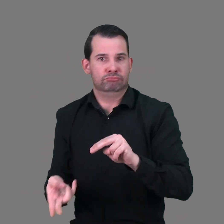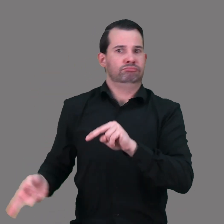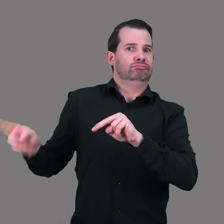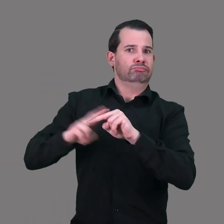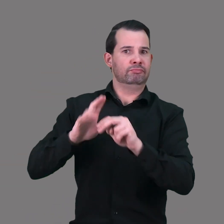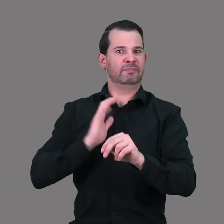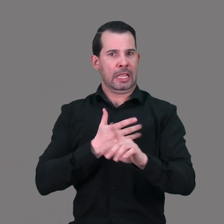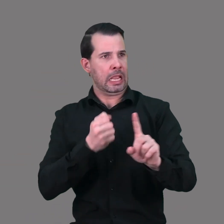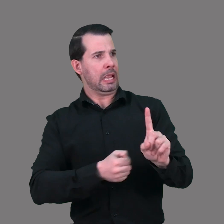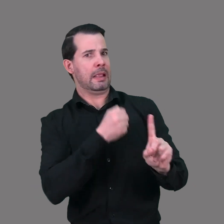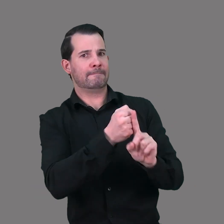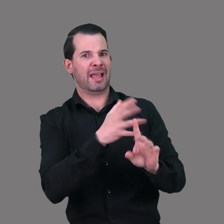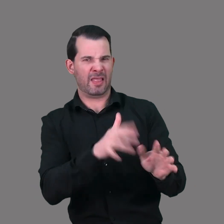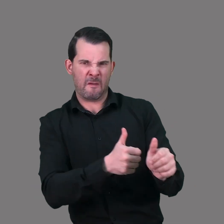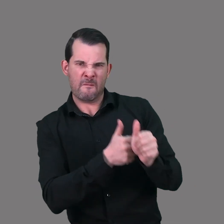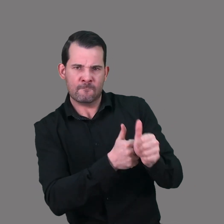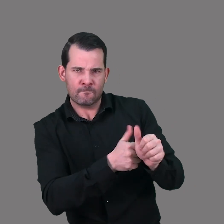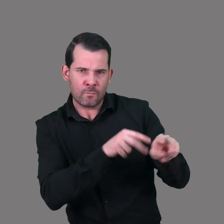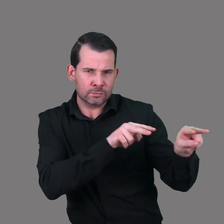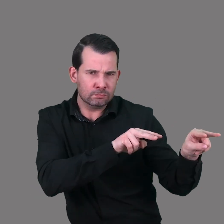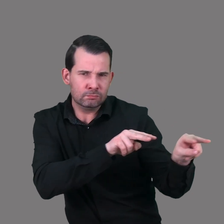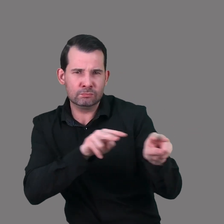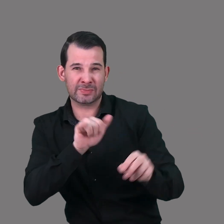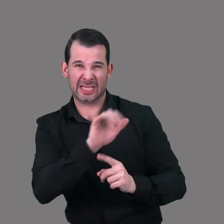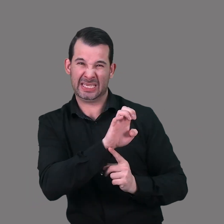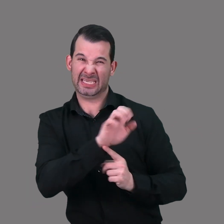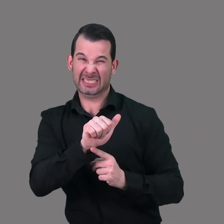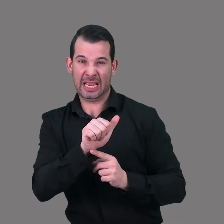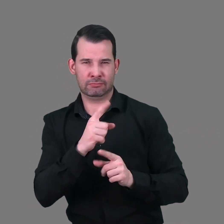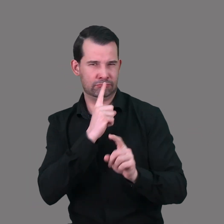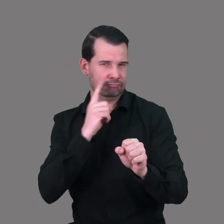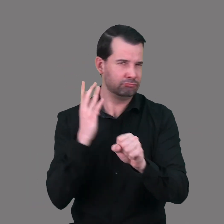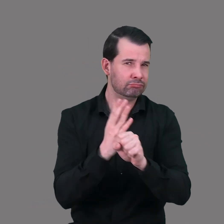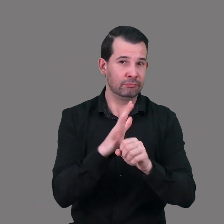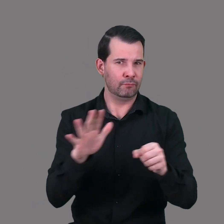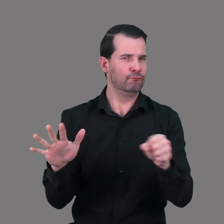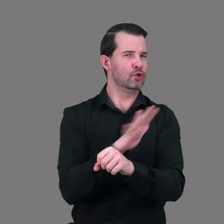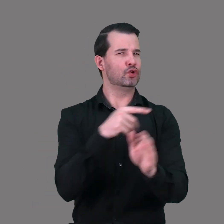greatly increasing our impact in enforcing the EEA and in ensuring full